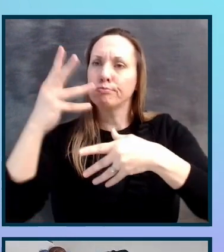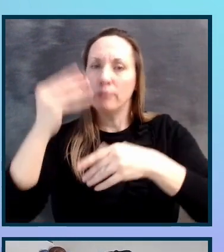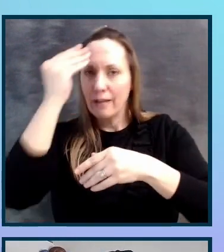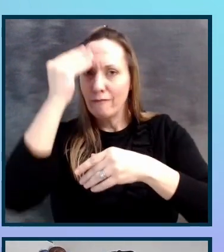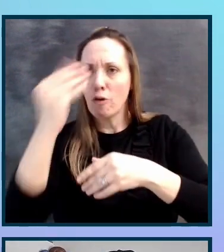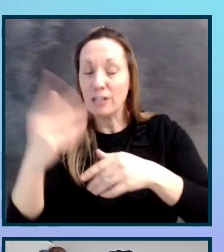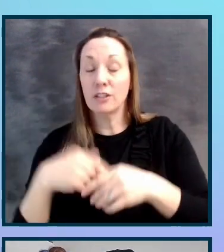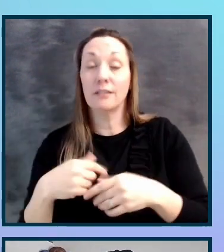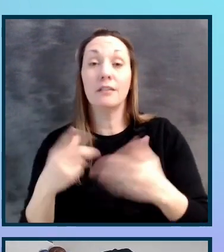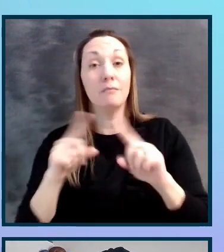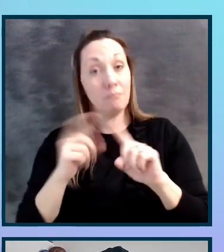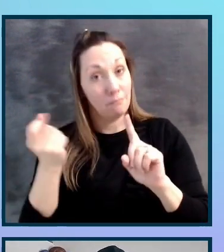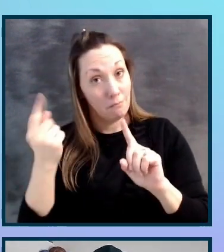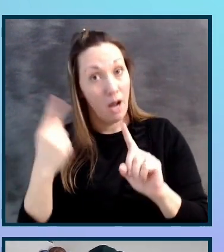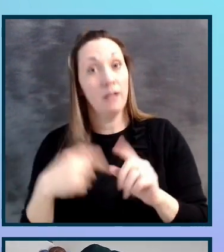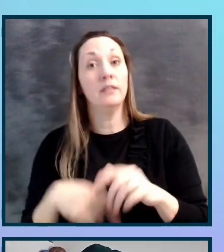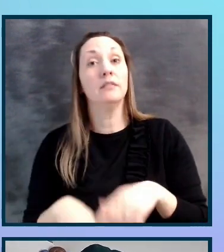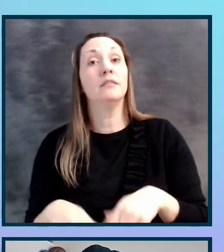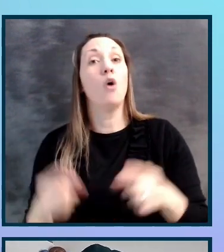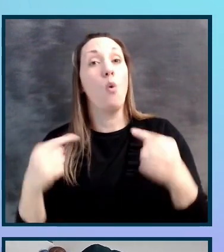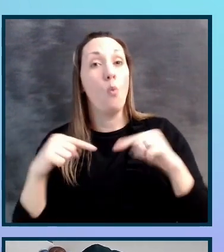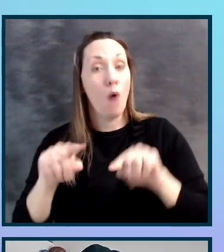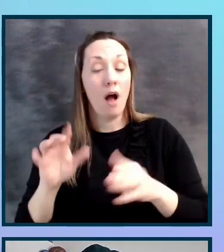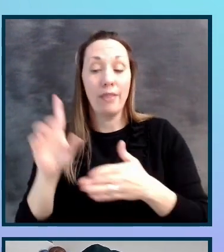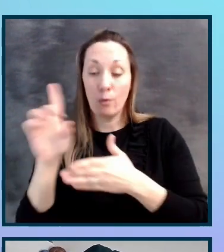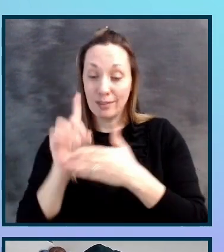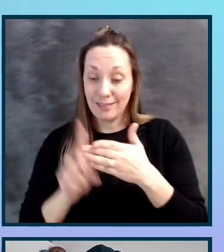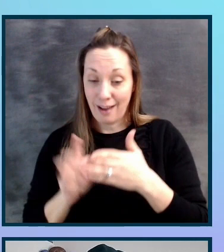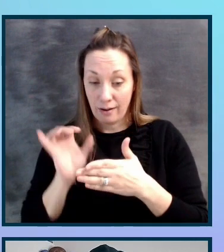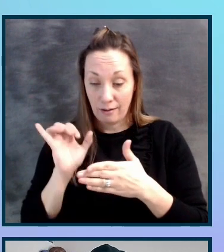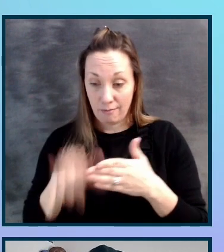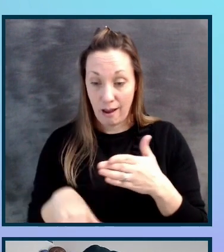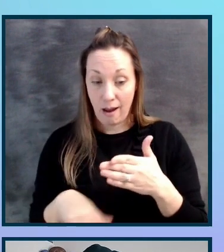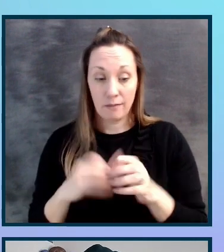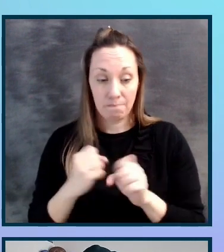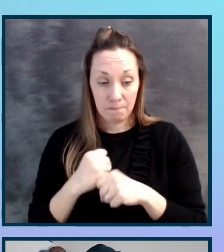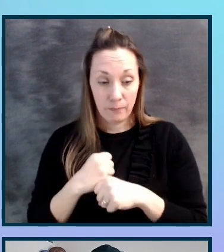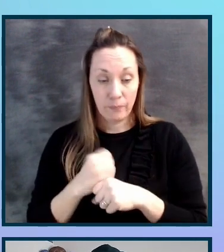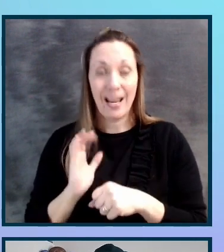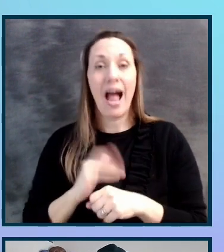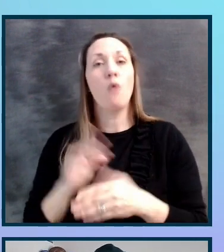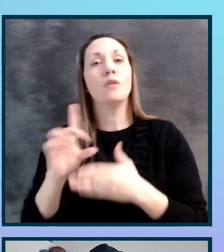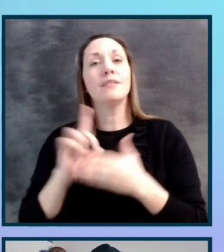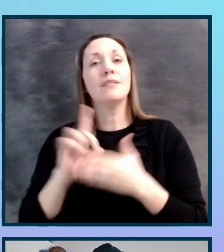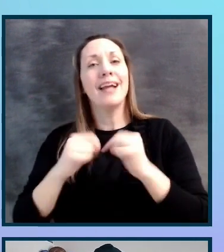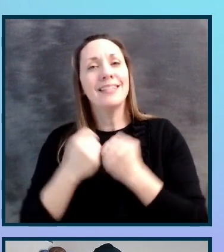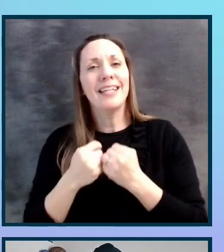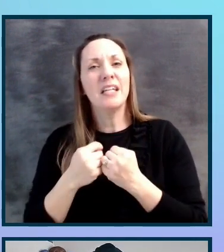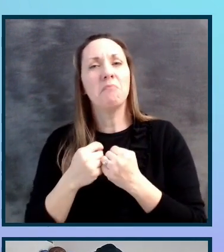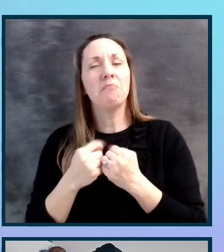But as this was being designed, our design team and everybody around said,